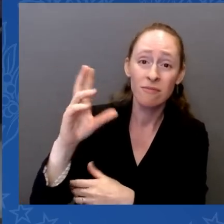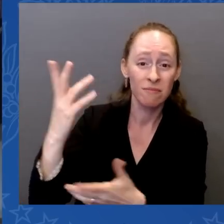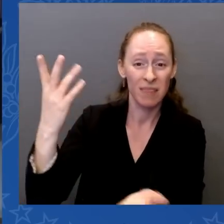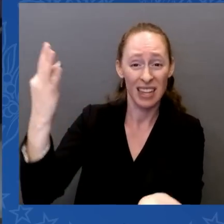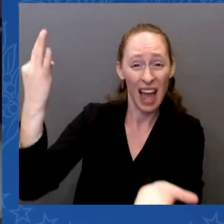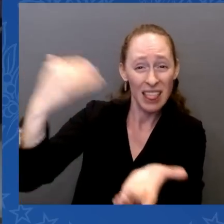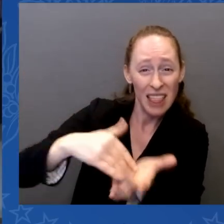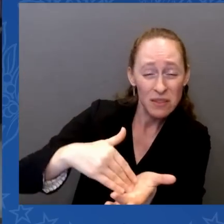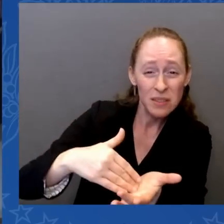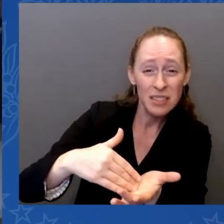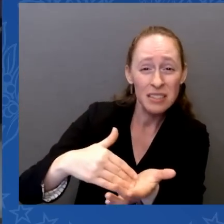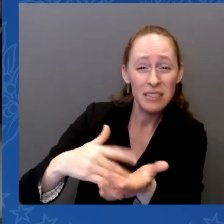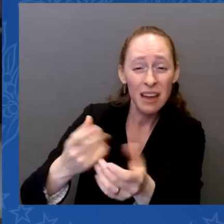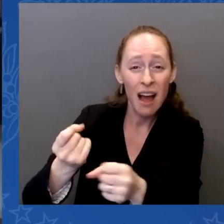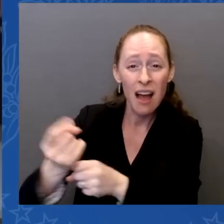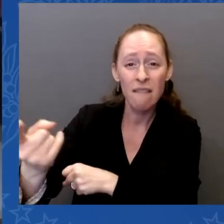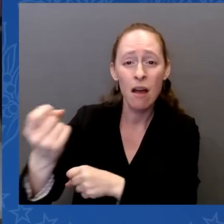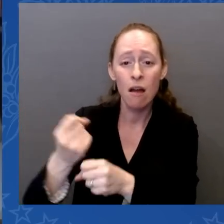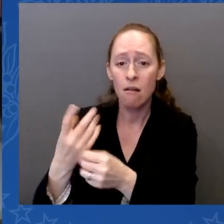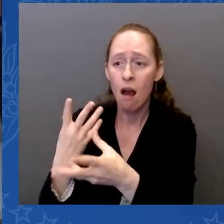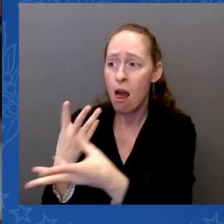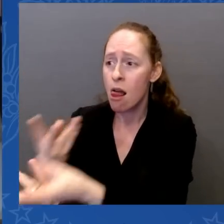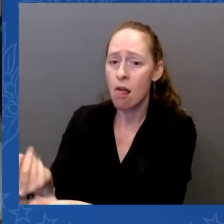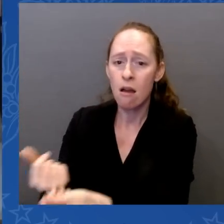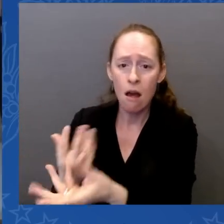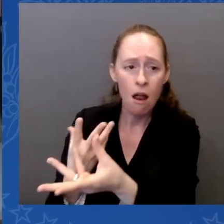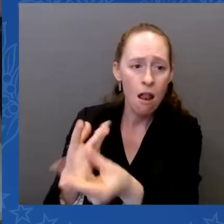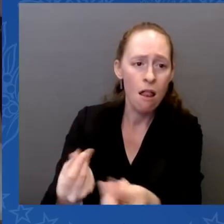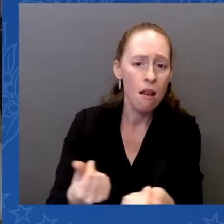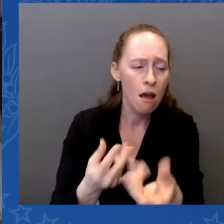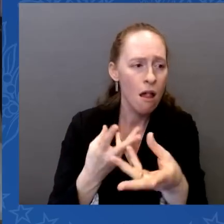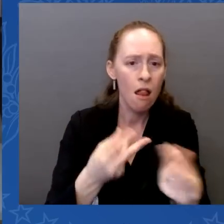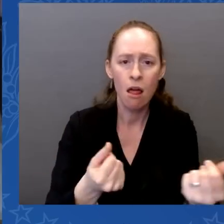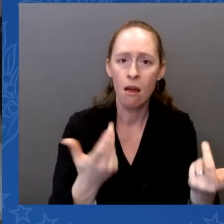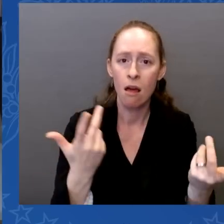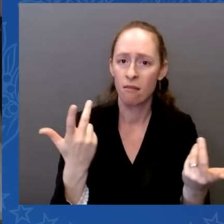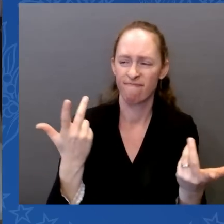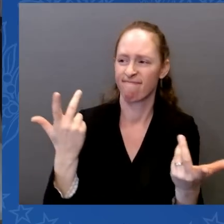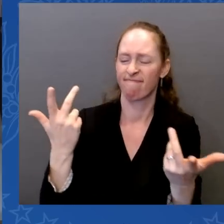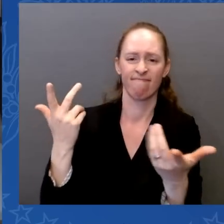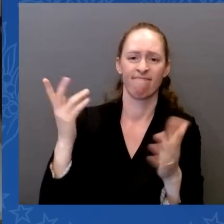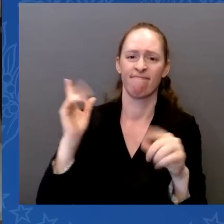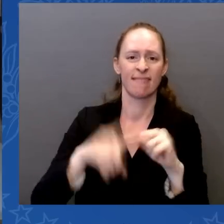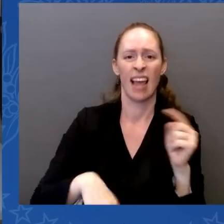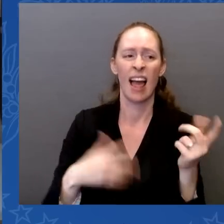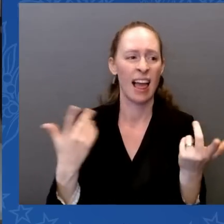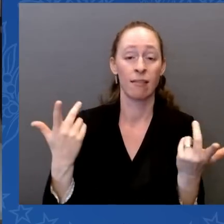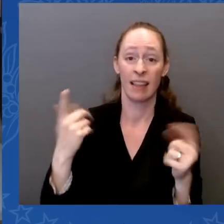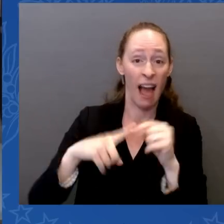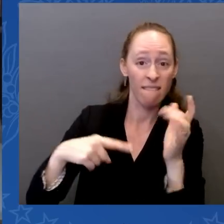It's a simple proposition: They can't afford them. Now the maximum they're going to have to pay for all their prescription drugs --